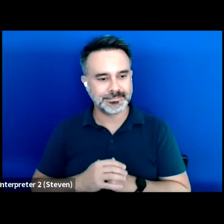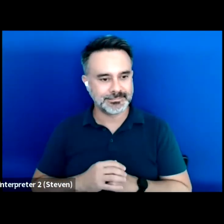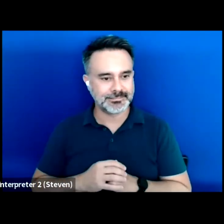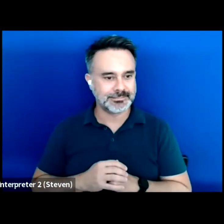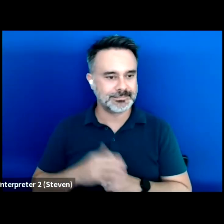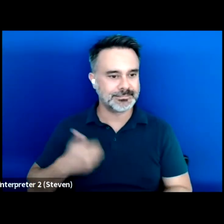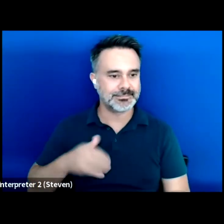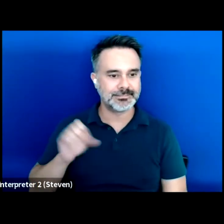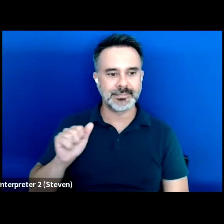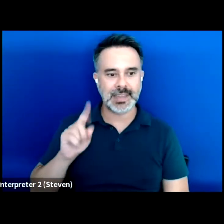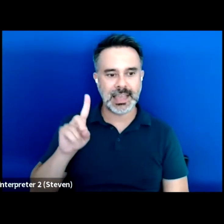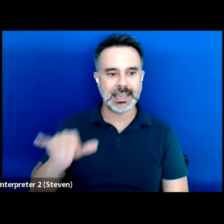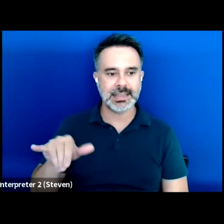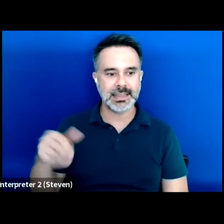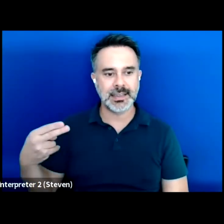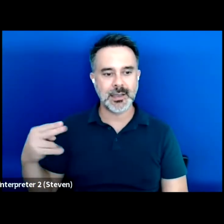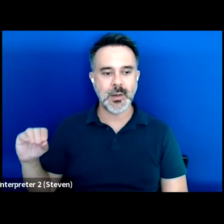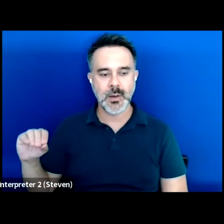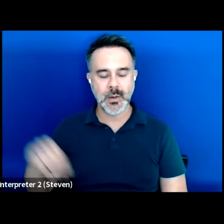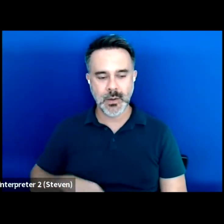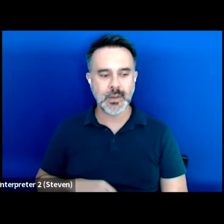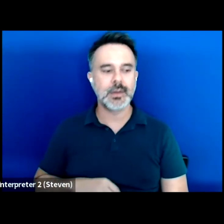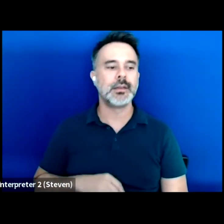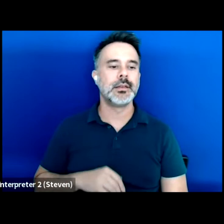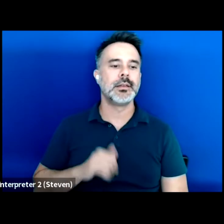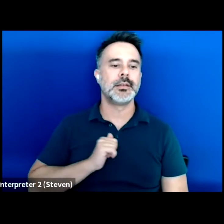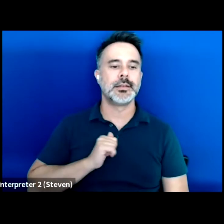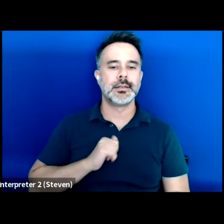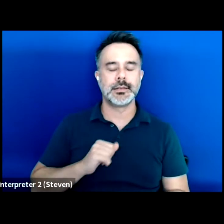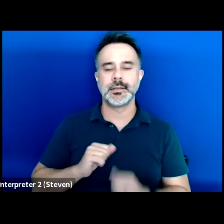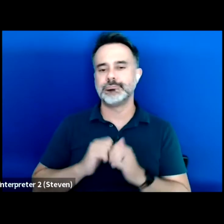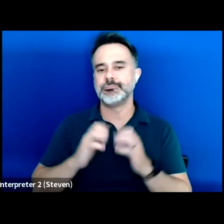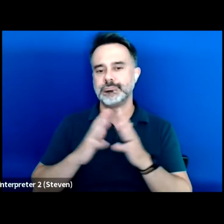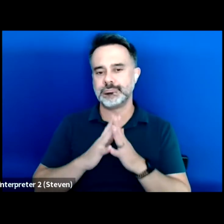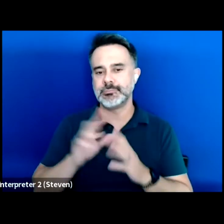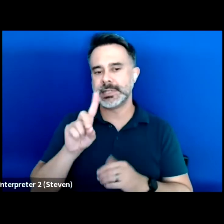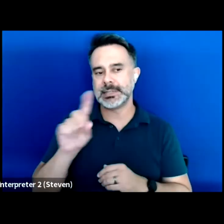Today's community book launch and the three events